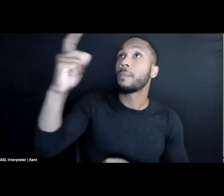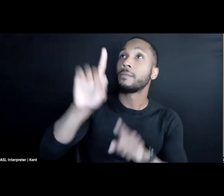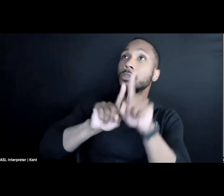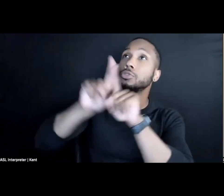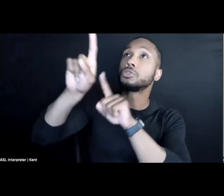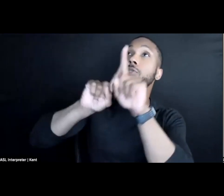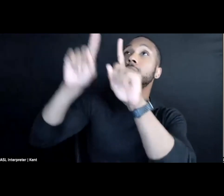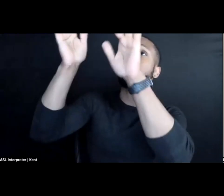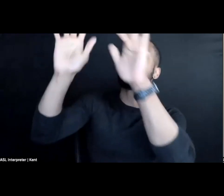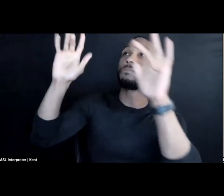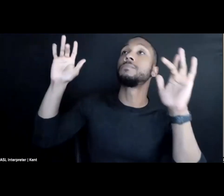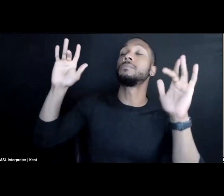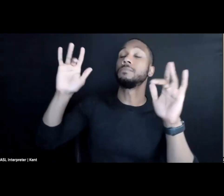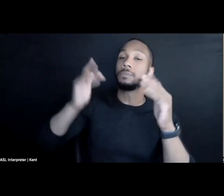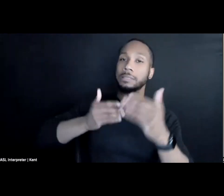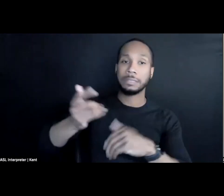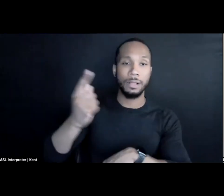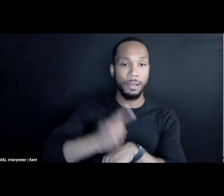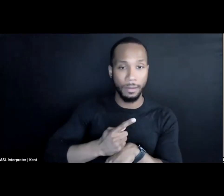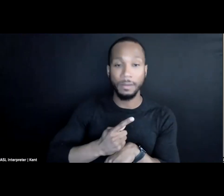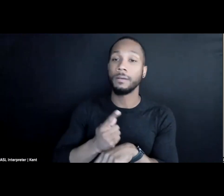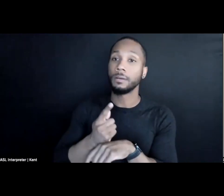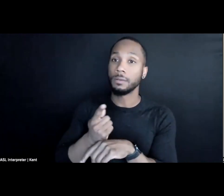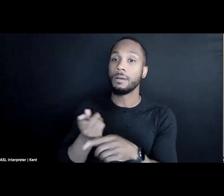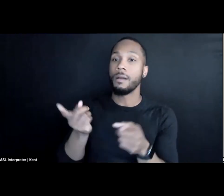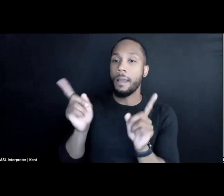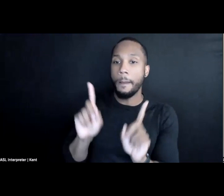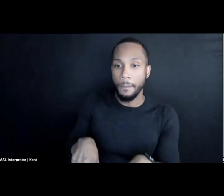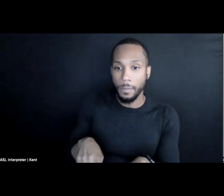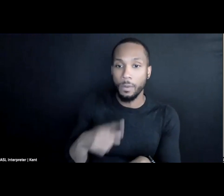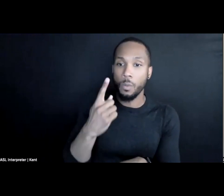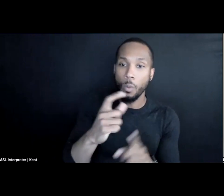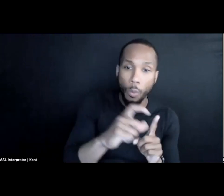shape into the dark the next day, following a word, a movement, one keystroke